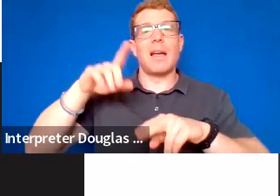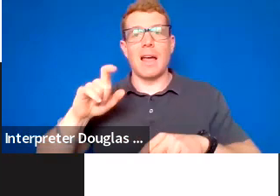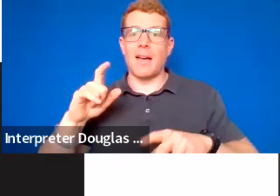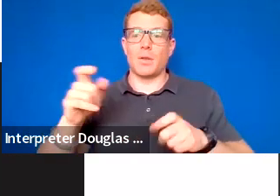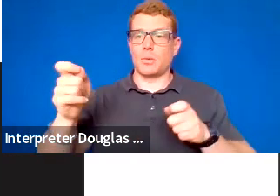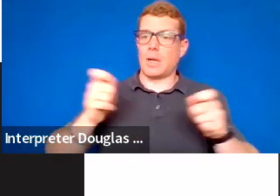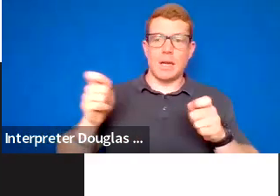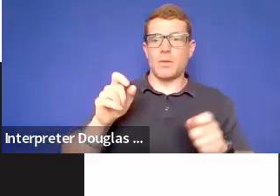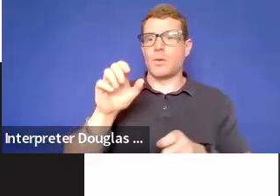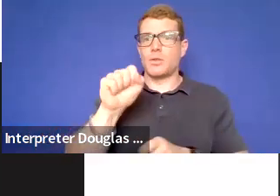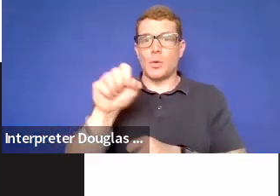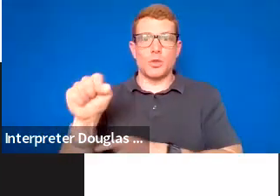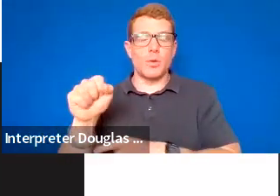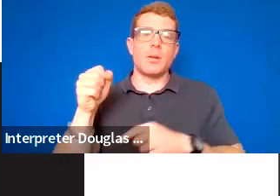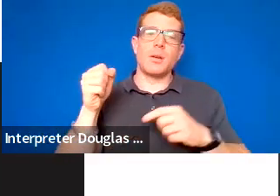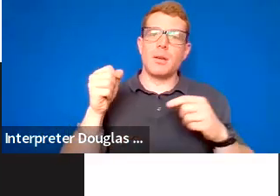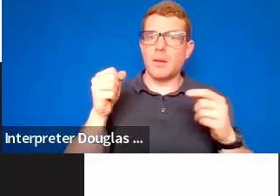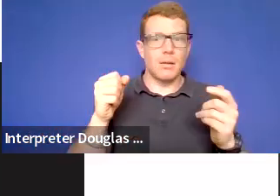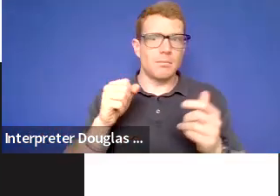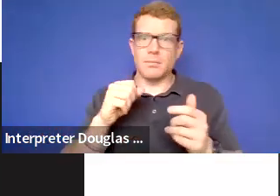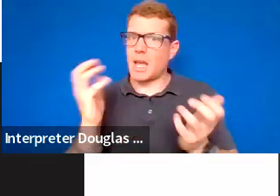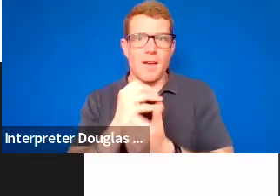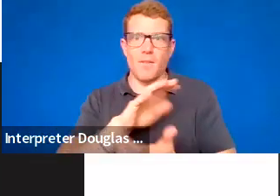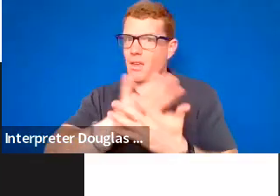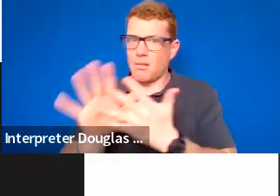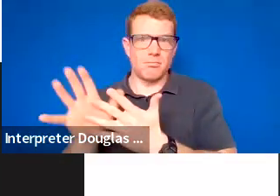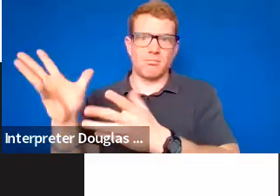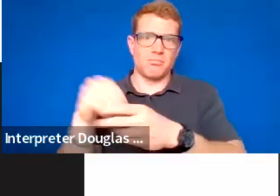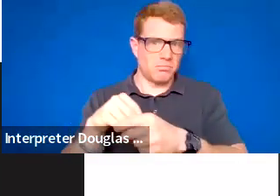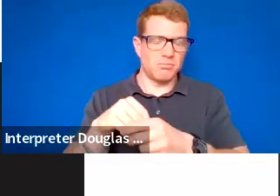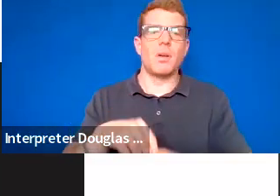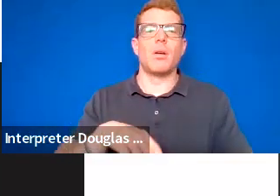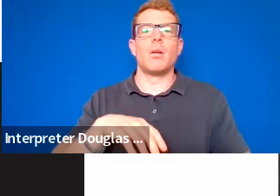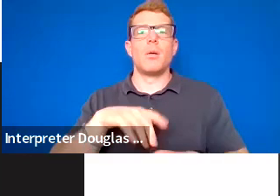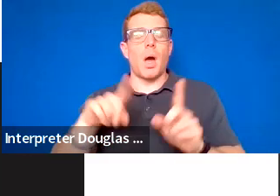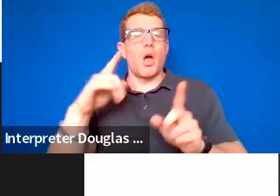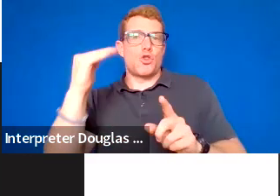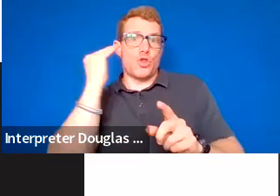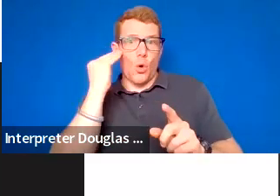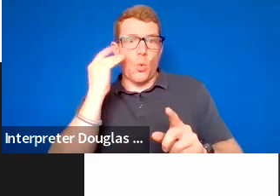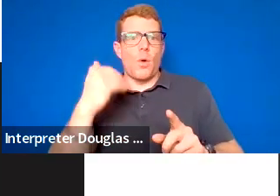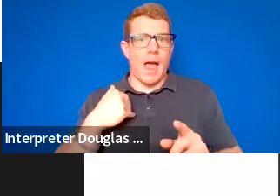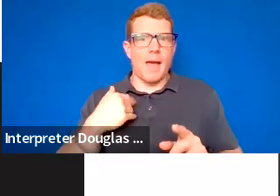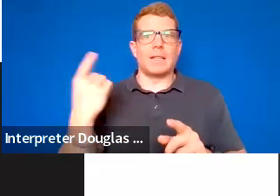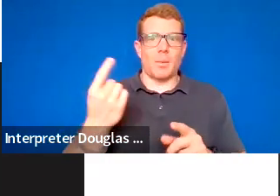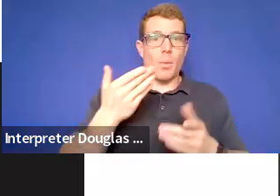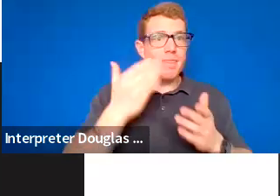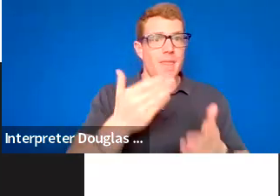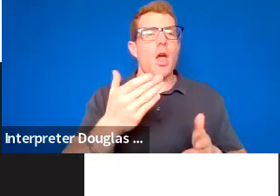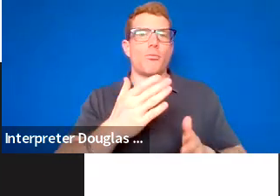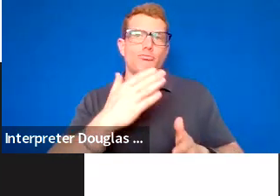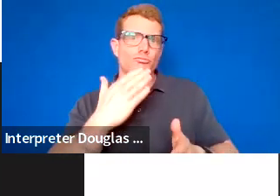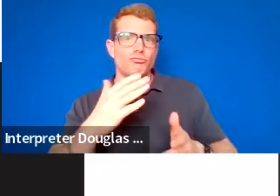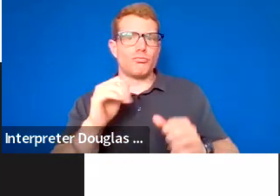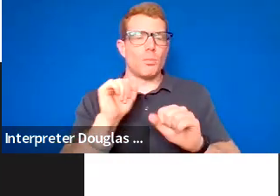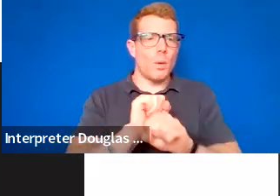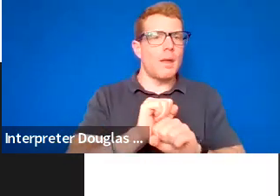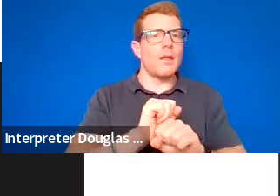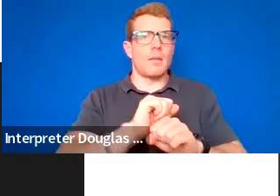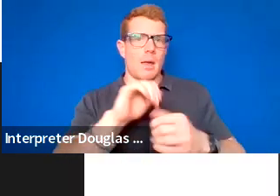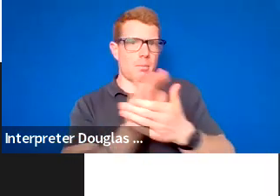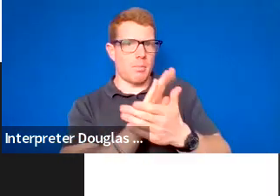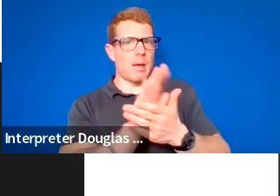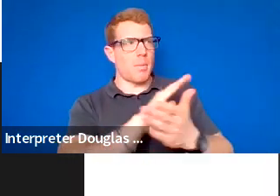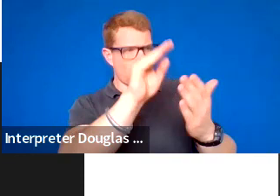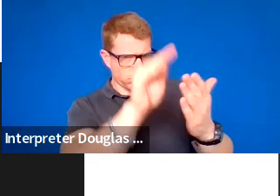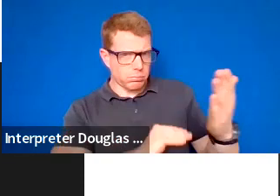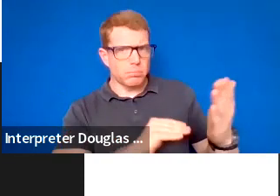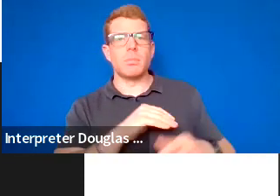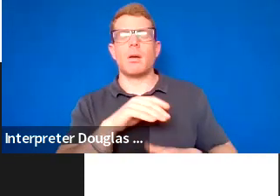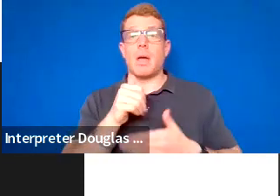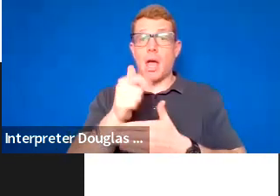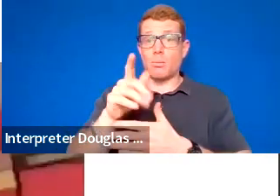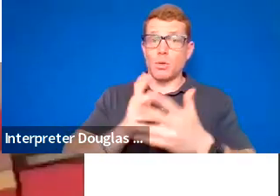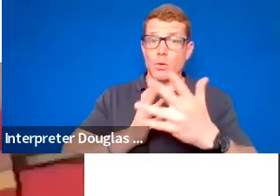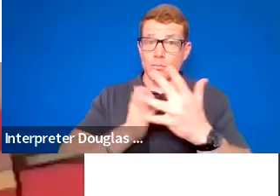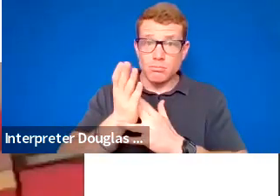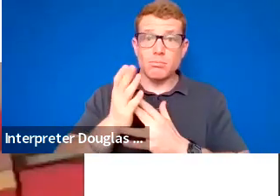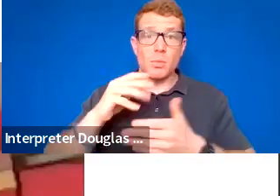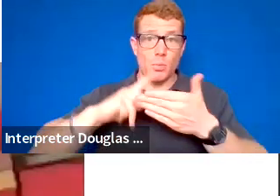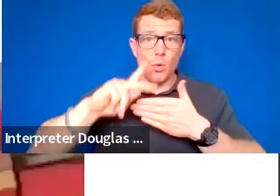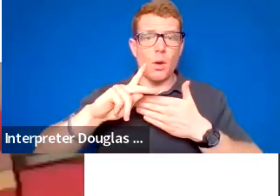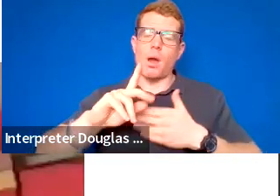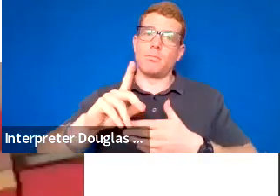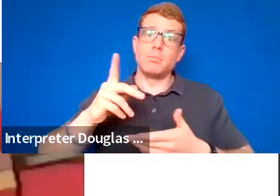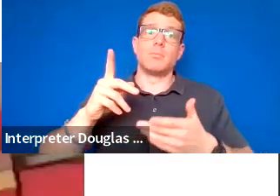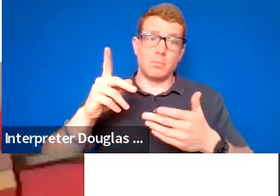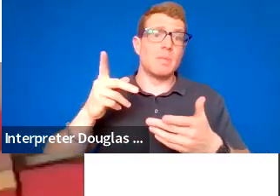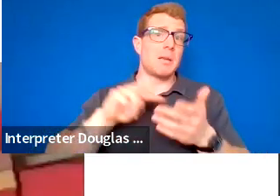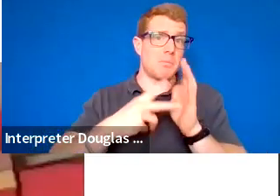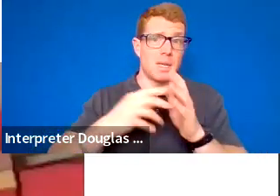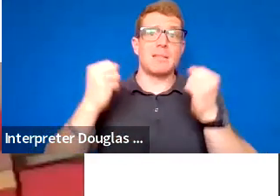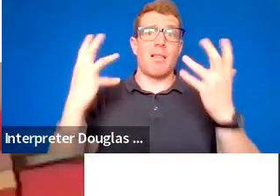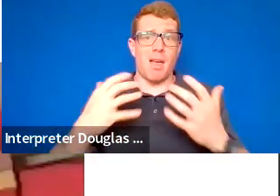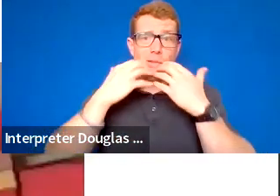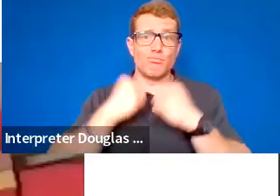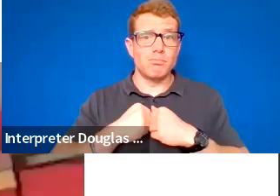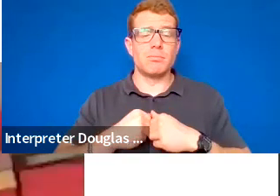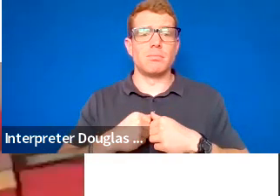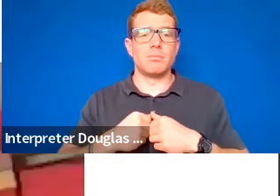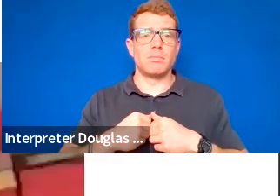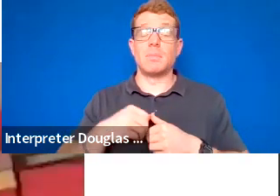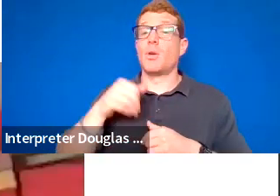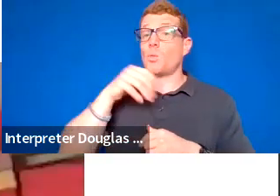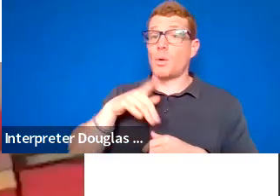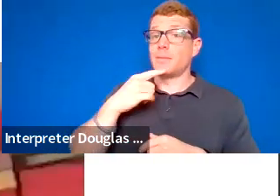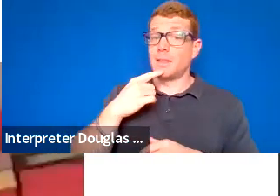And then, when you know when that you have somebody there to encourage and support, that's good with the paperwork and help you through it in the program, it's it means a lot to learn to how to follow the rules because I am a real follower it's